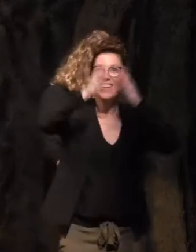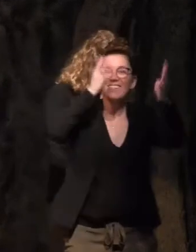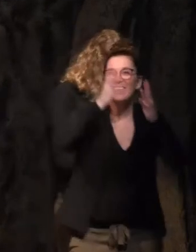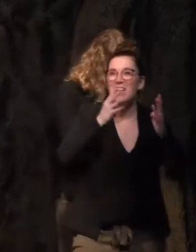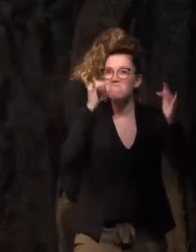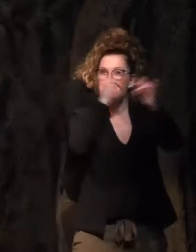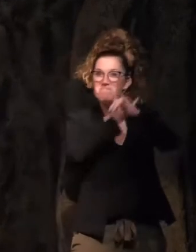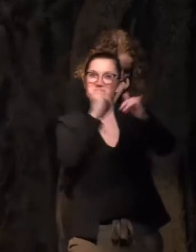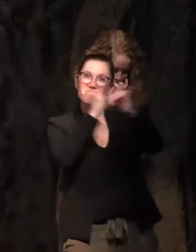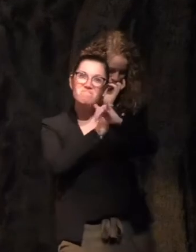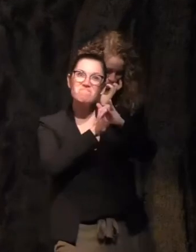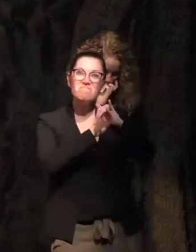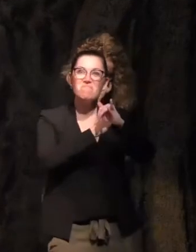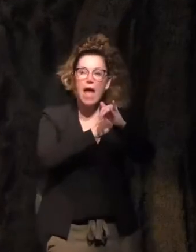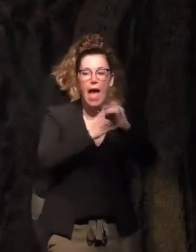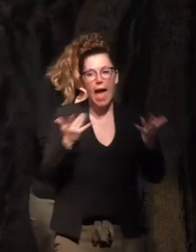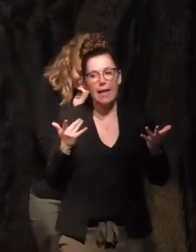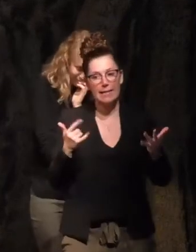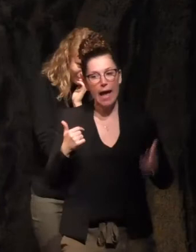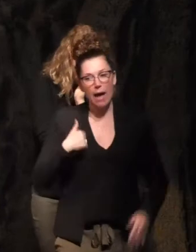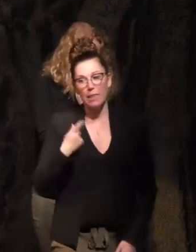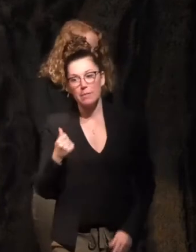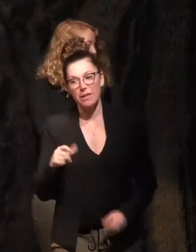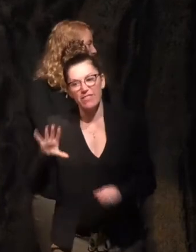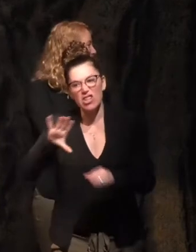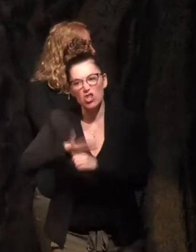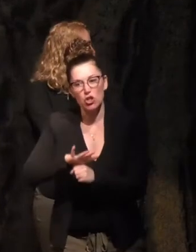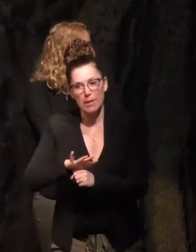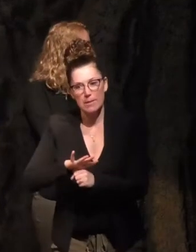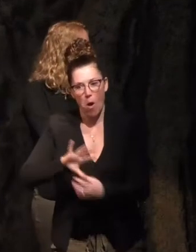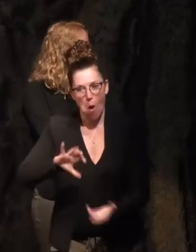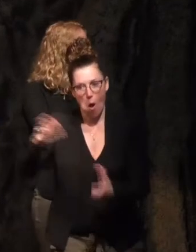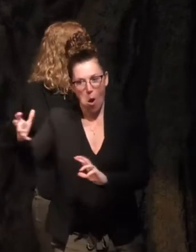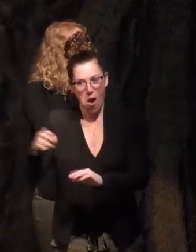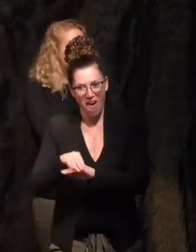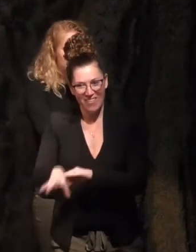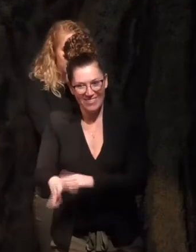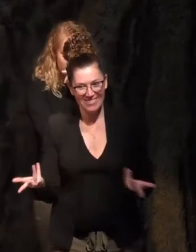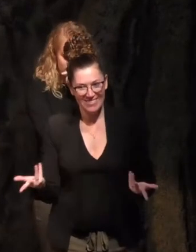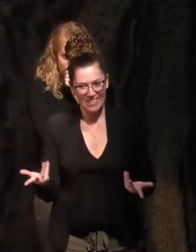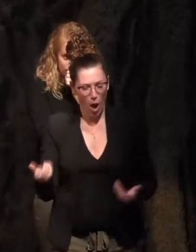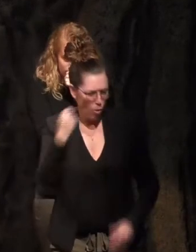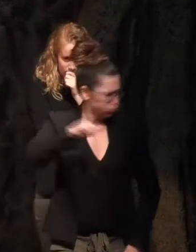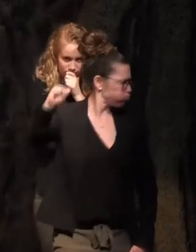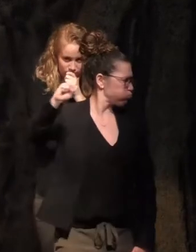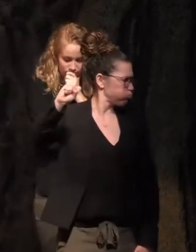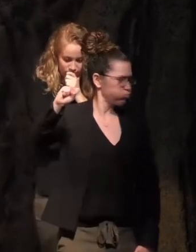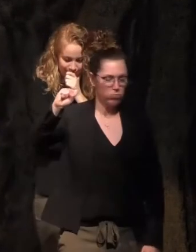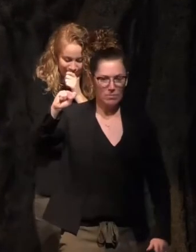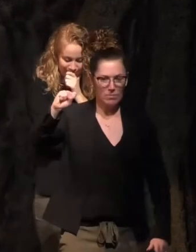and a tendency to shit disturb, from his iconoclastic rebellious deeply unhappy mother